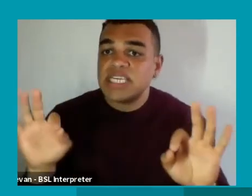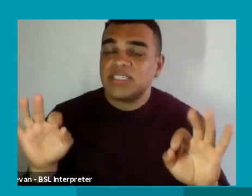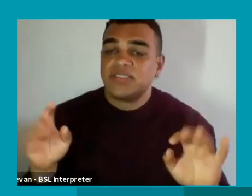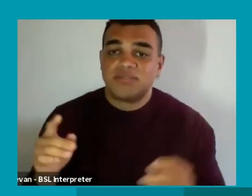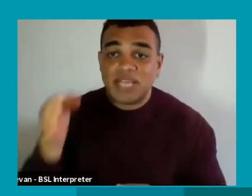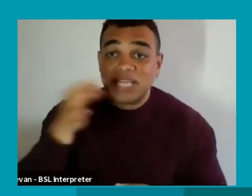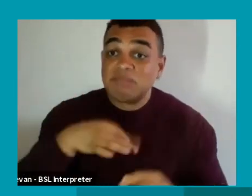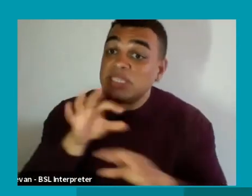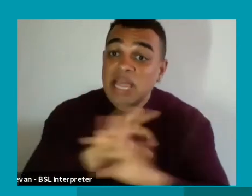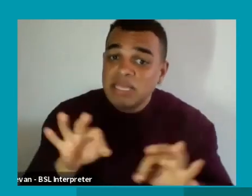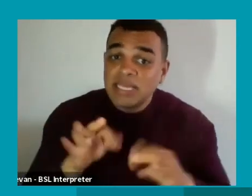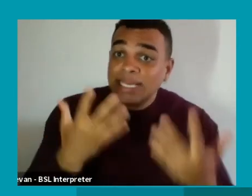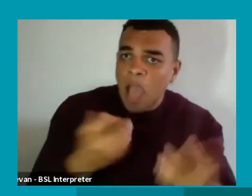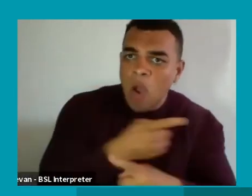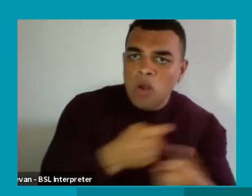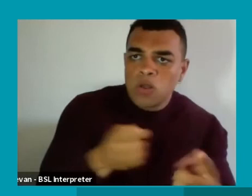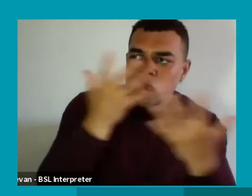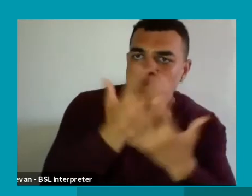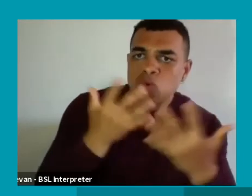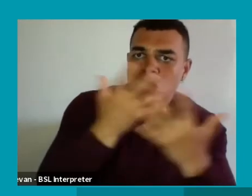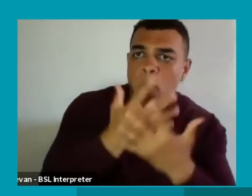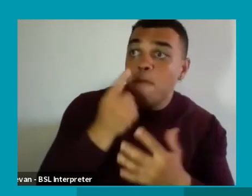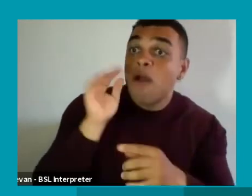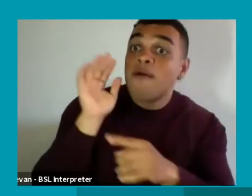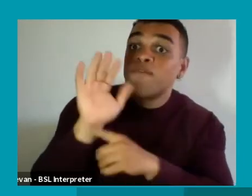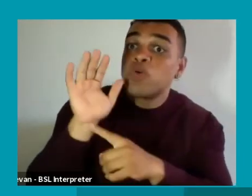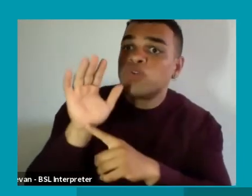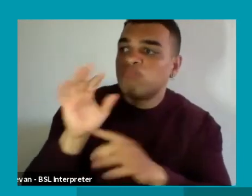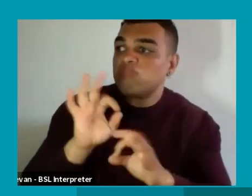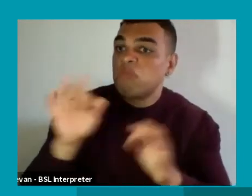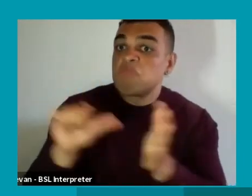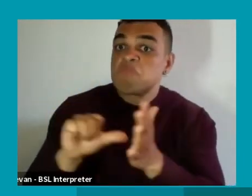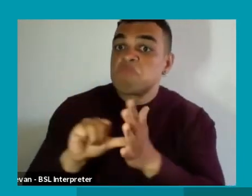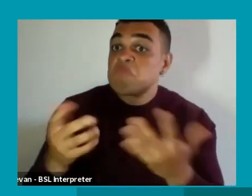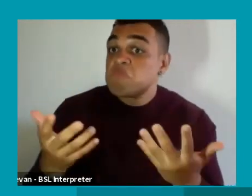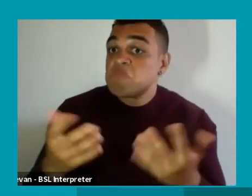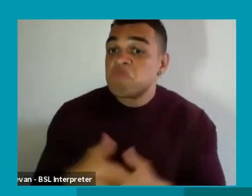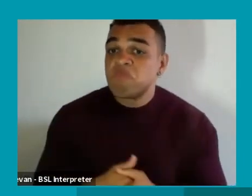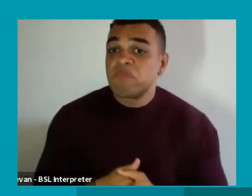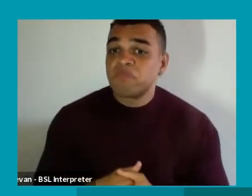if that makes sense. So next question is I have been out of work for over year now and